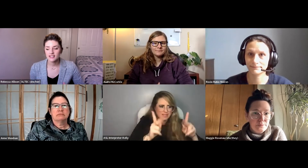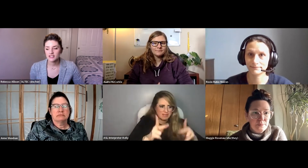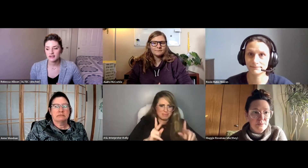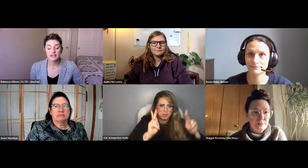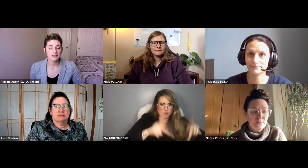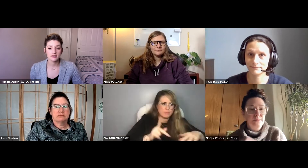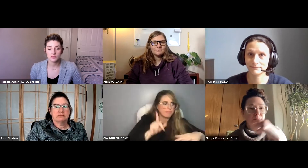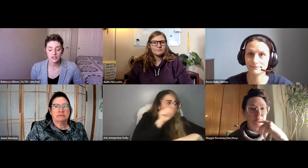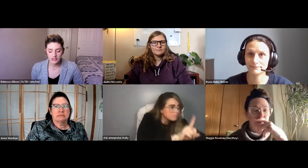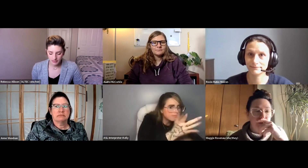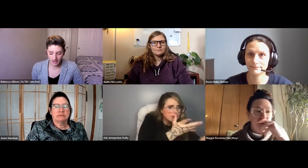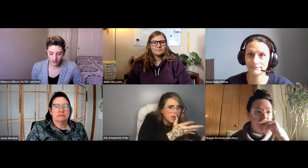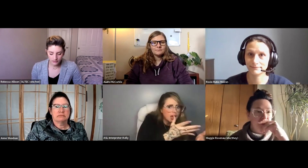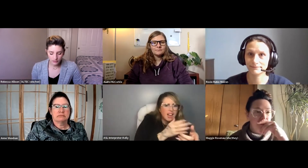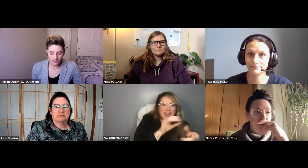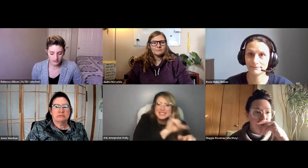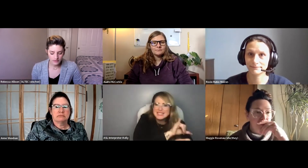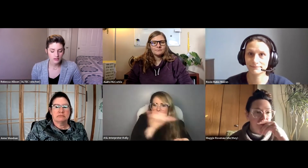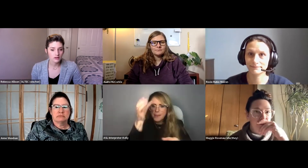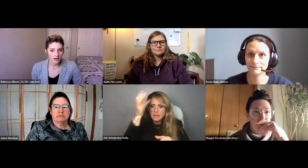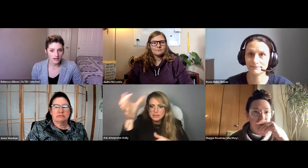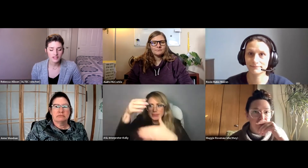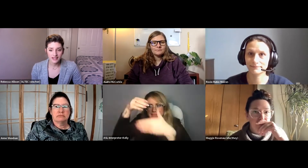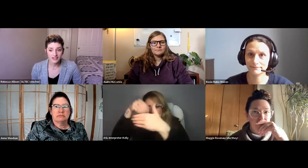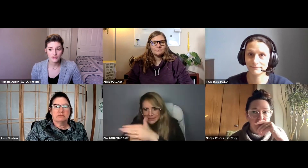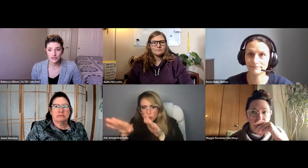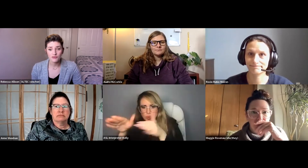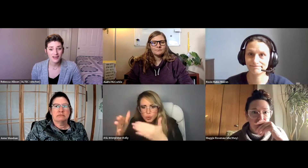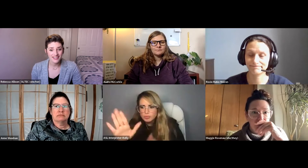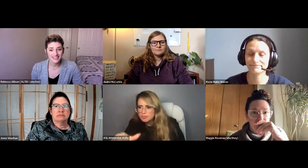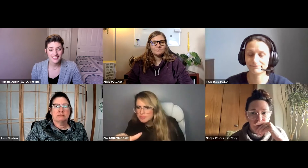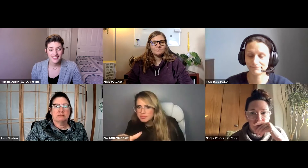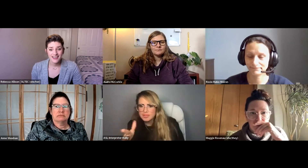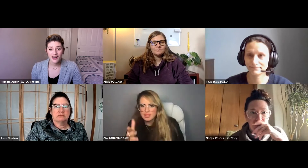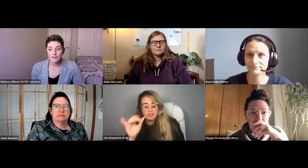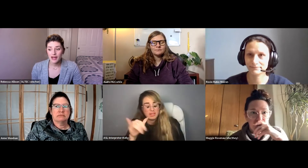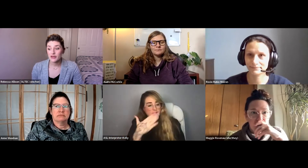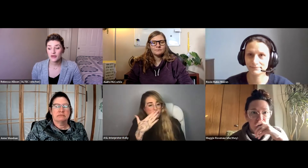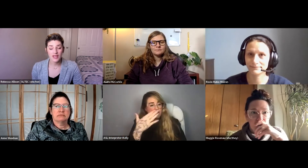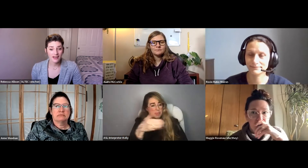so I think this is really powerful what you've described. Thank you so much. I know that we have